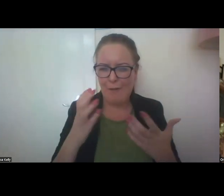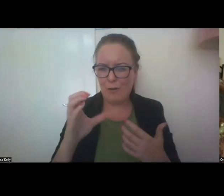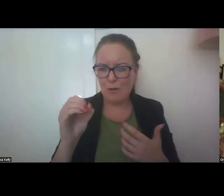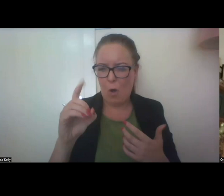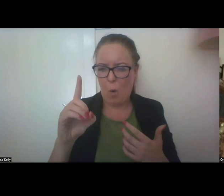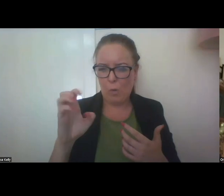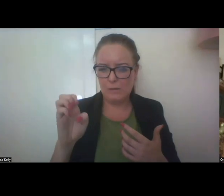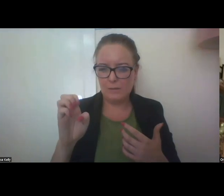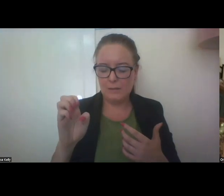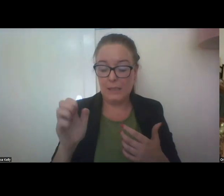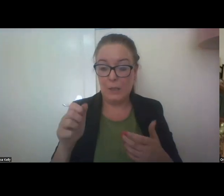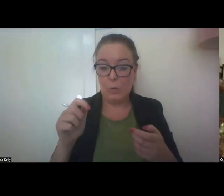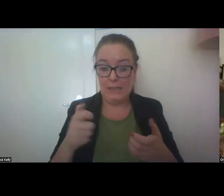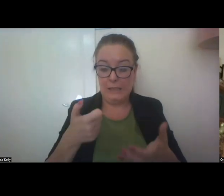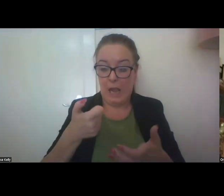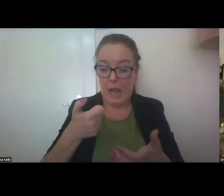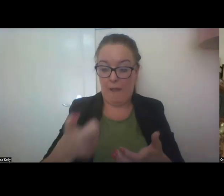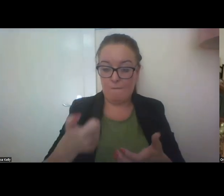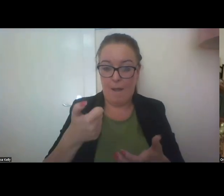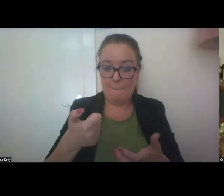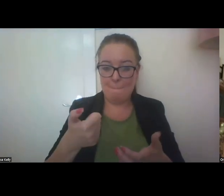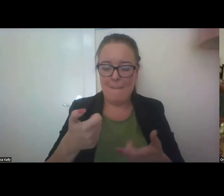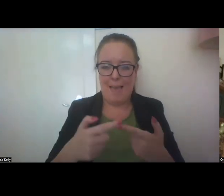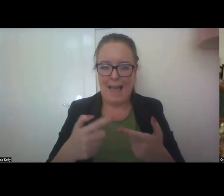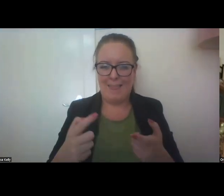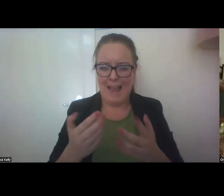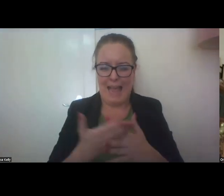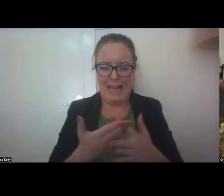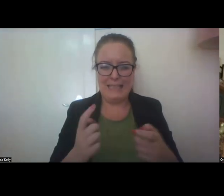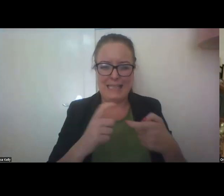and then you need to access the link to that information that is contained within the code.